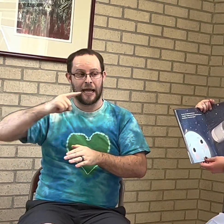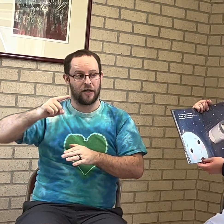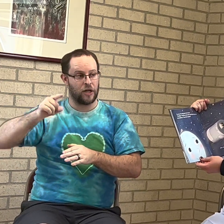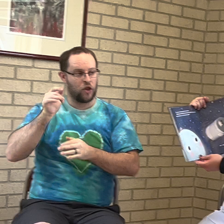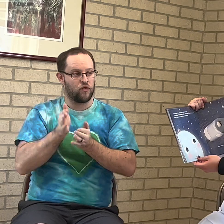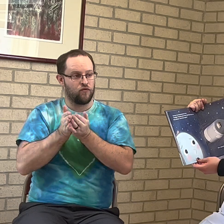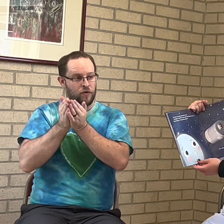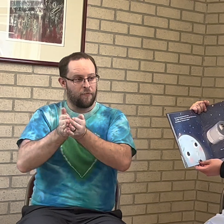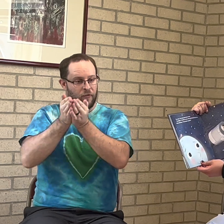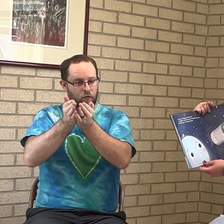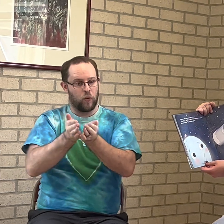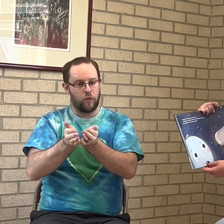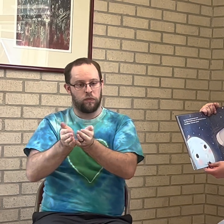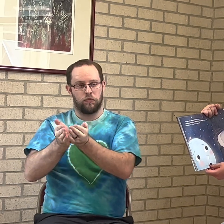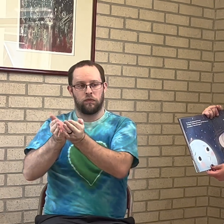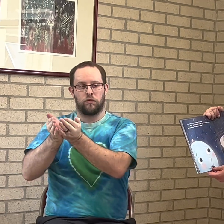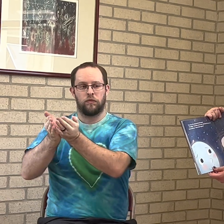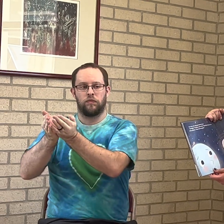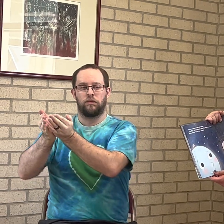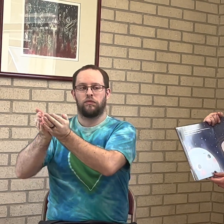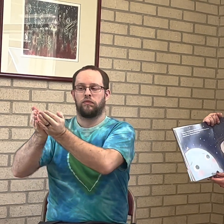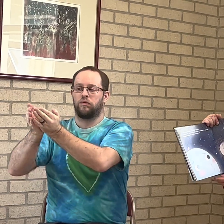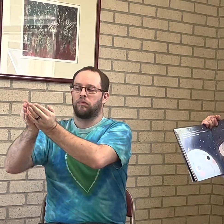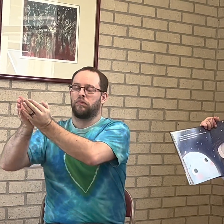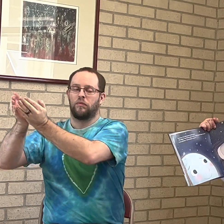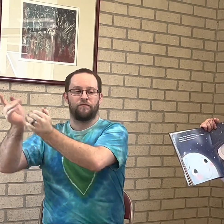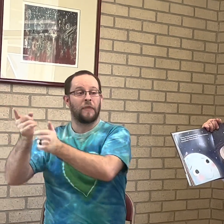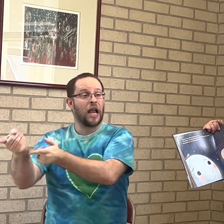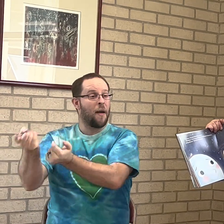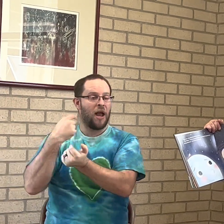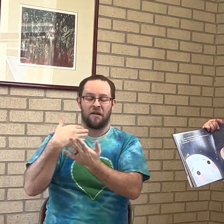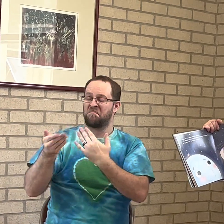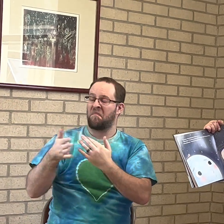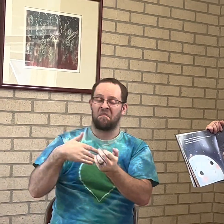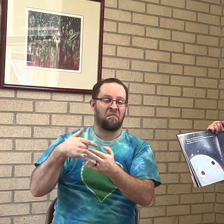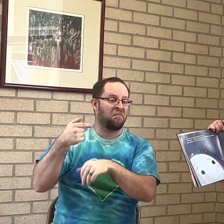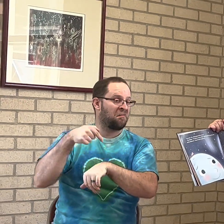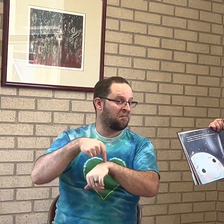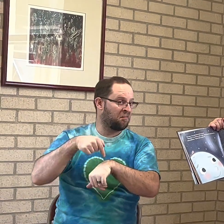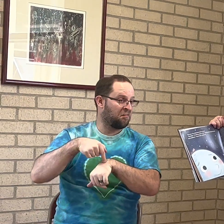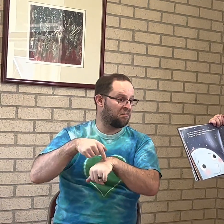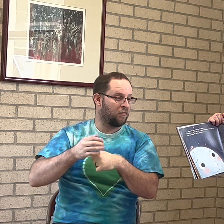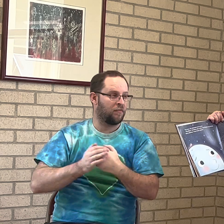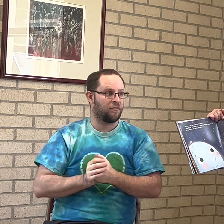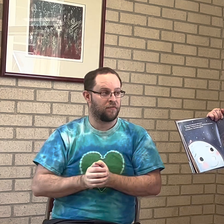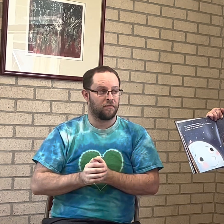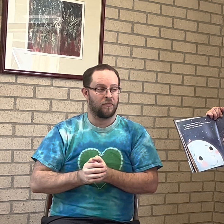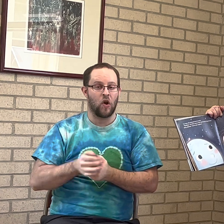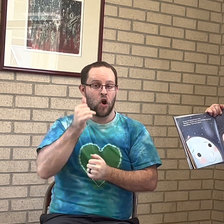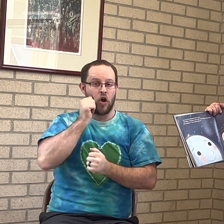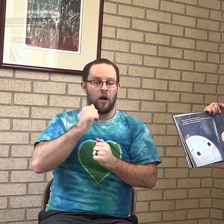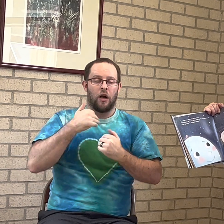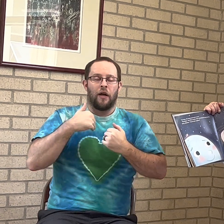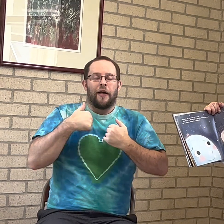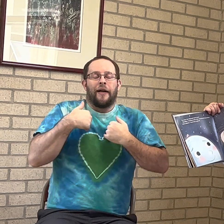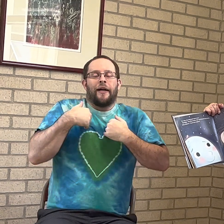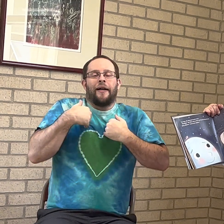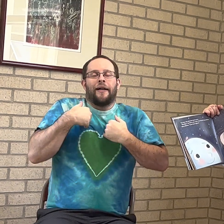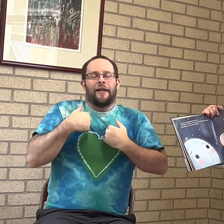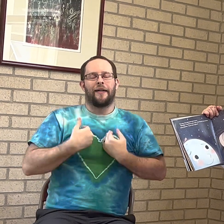floated away into the starry distance. "Come back anytime!" She sighed with happiness at